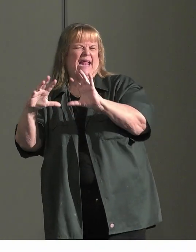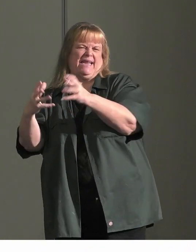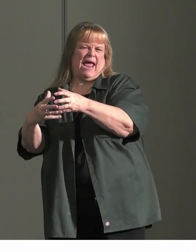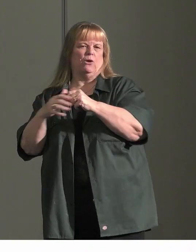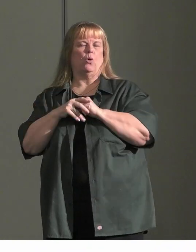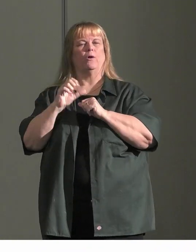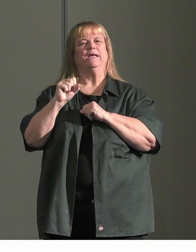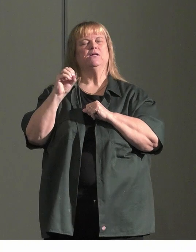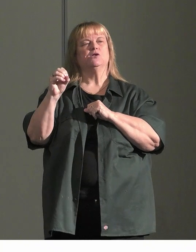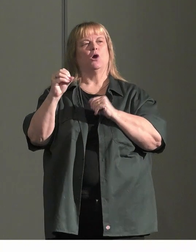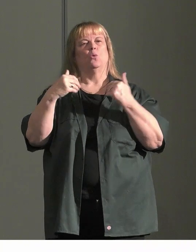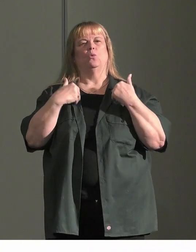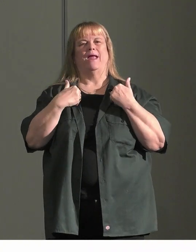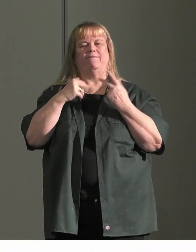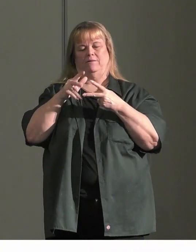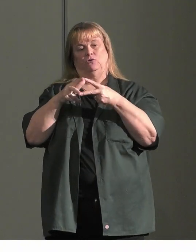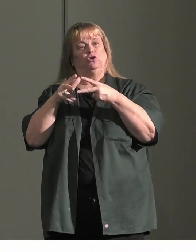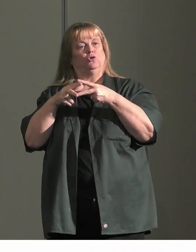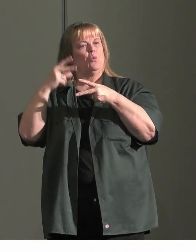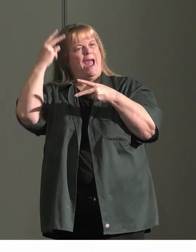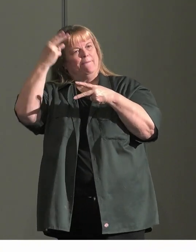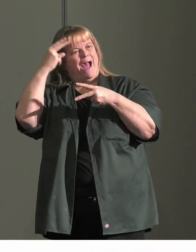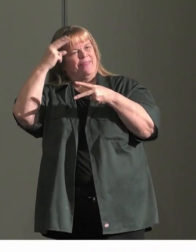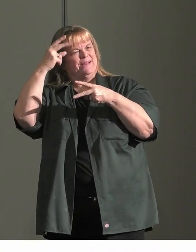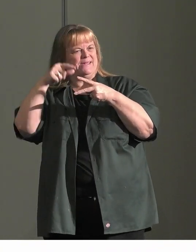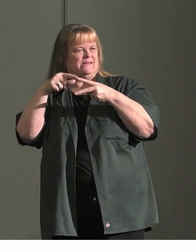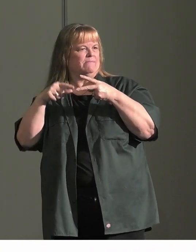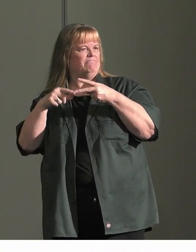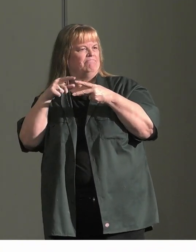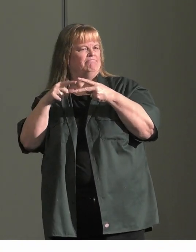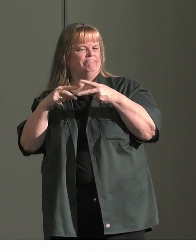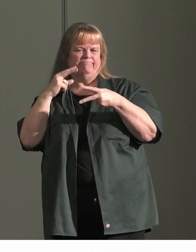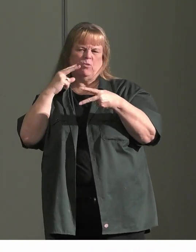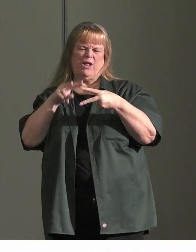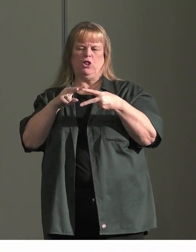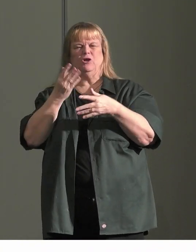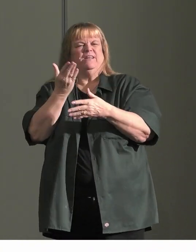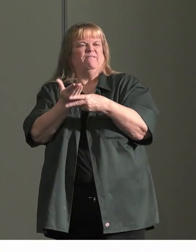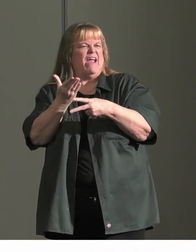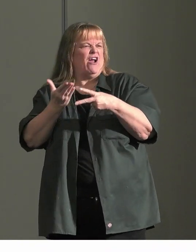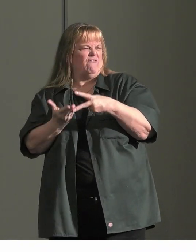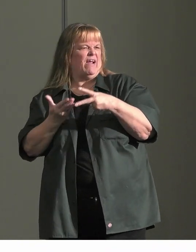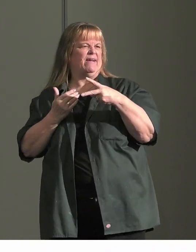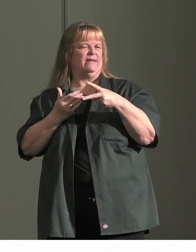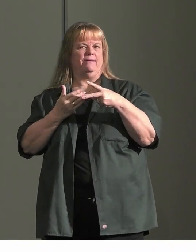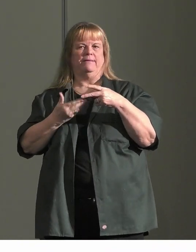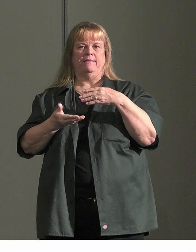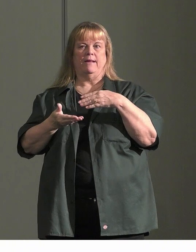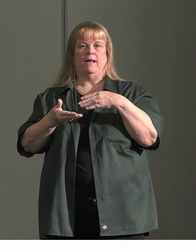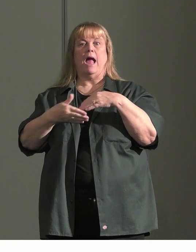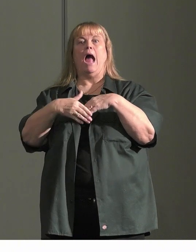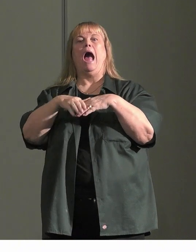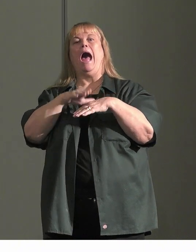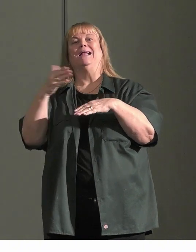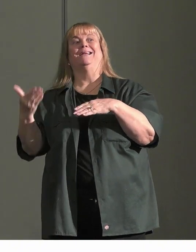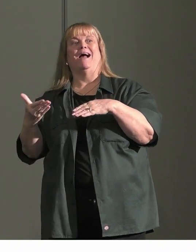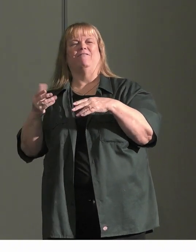And so, we have our two hypothesis. We look to valid ate them and uncover where we are at with